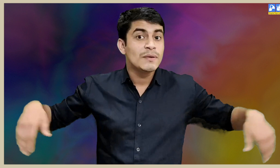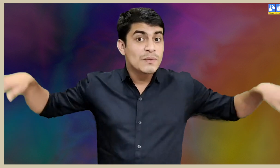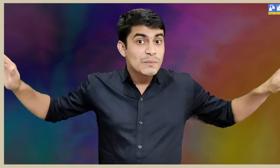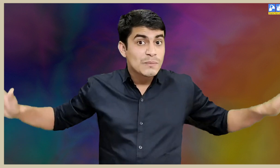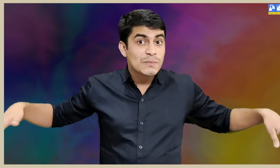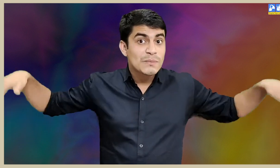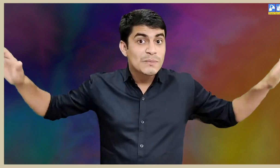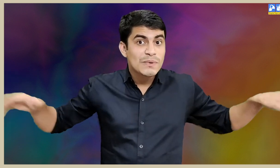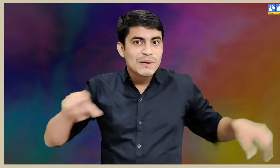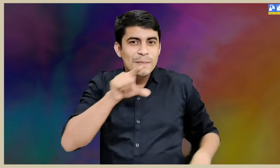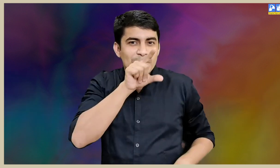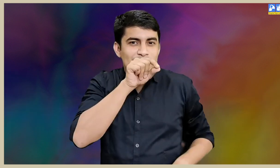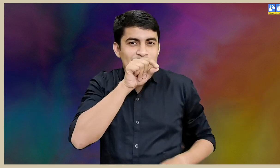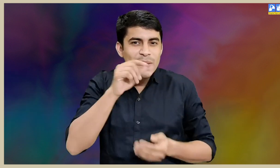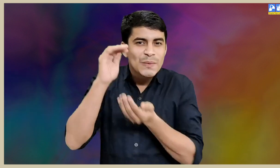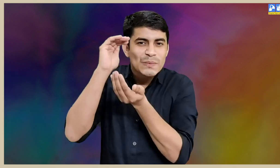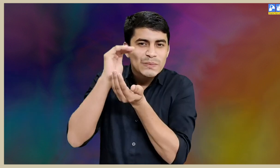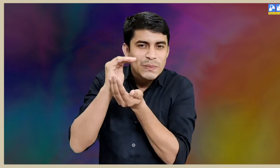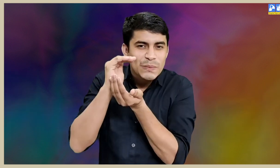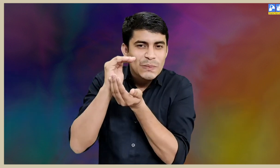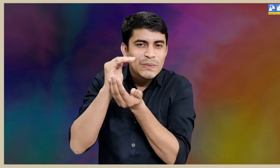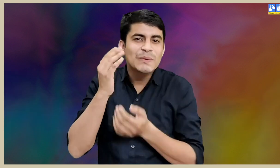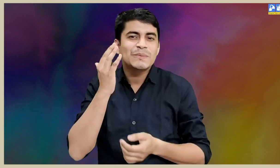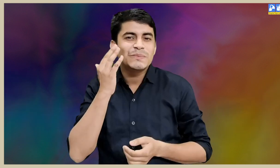we will be drawing little birds